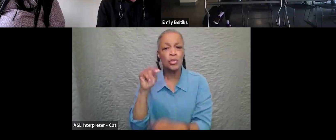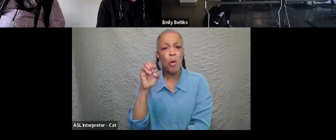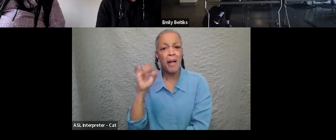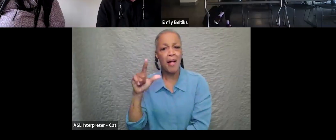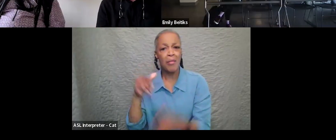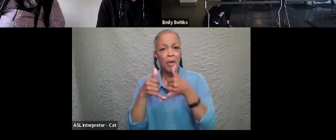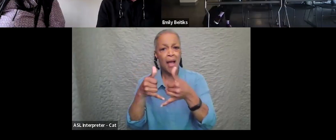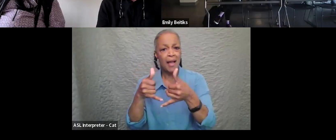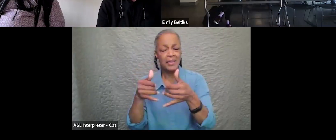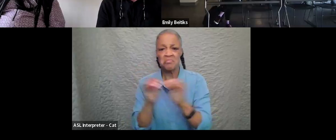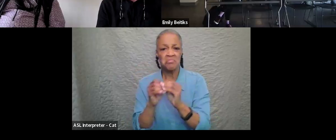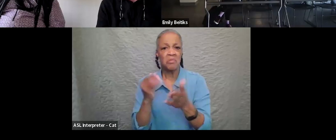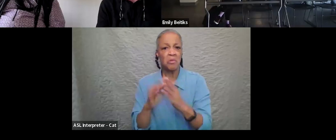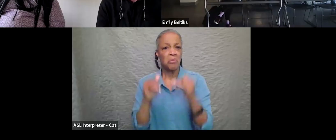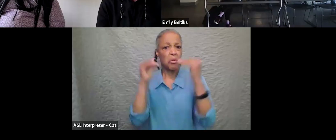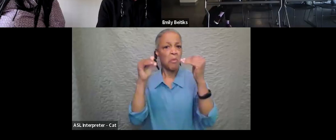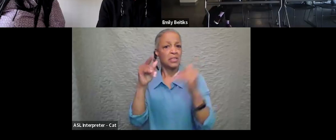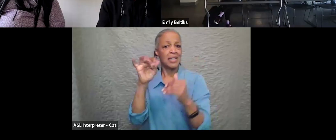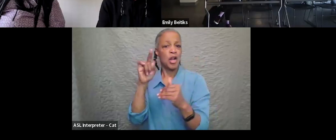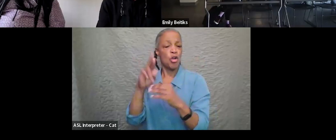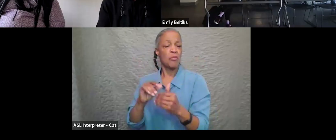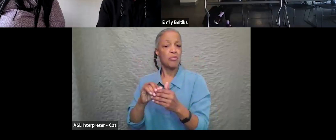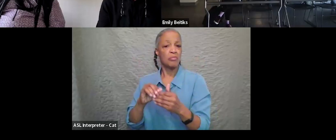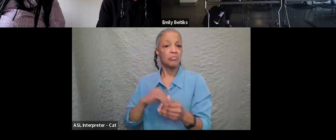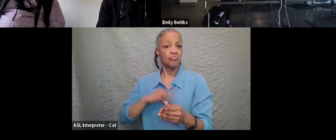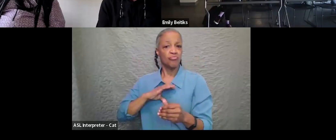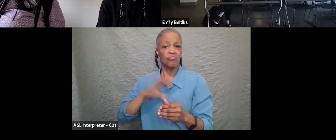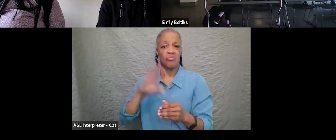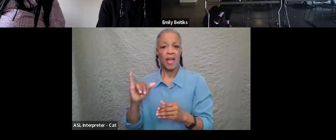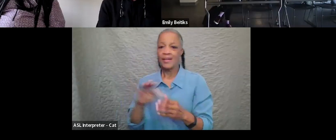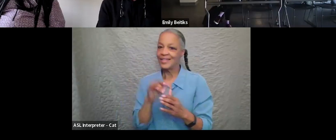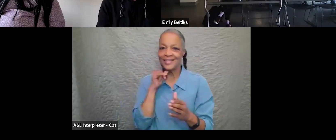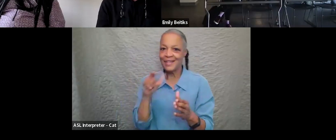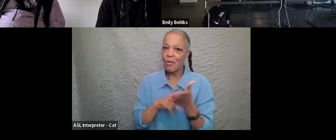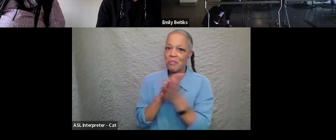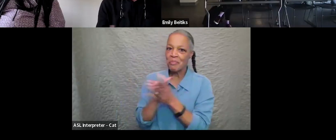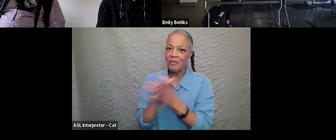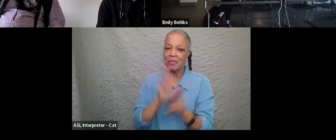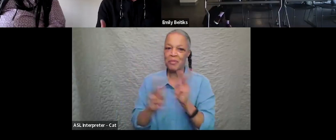you know, promotion, tenure, whatever. Those are not the things you get by partnering